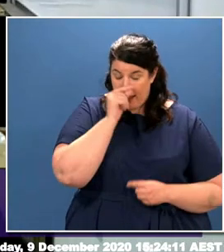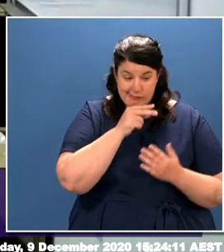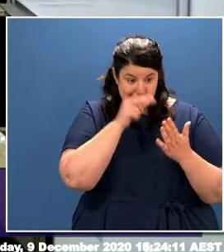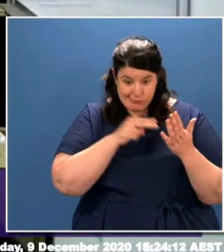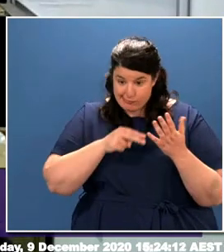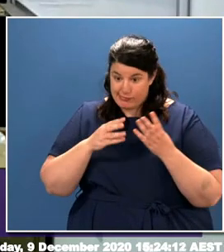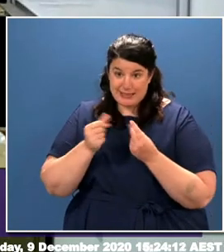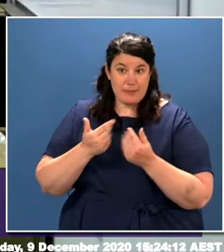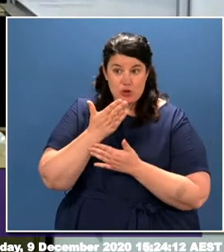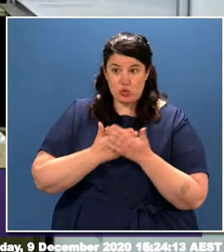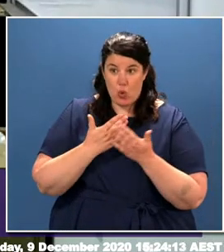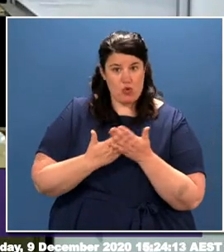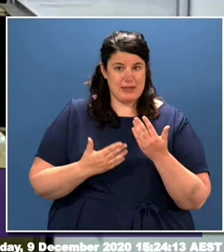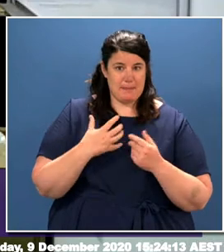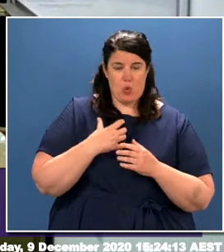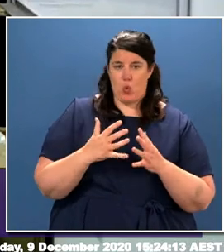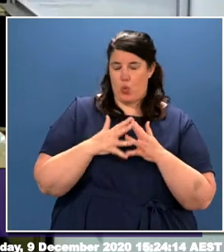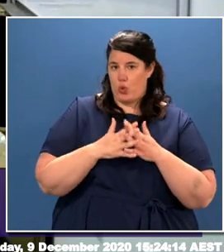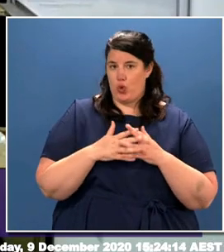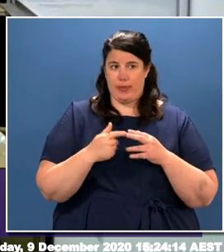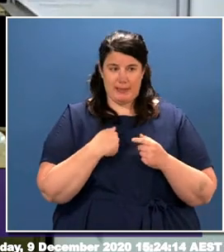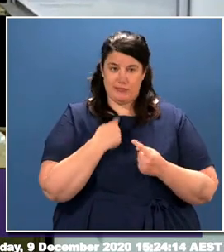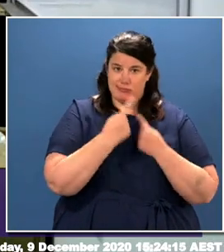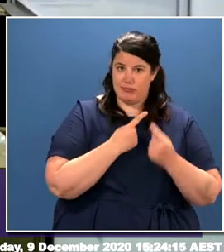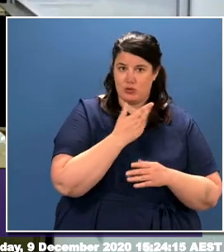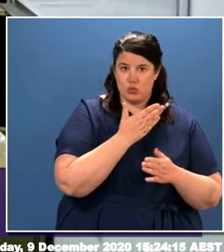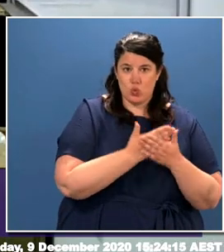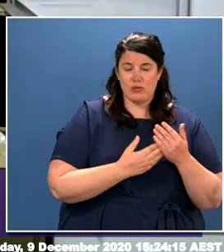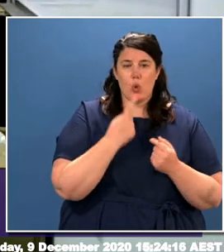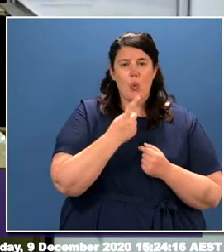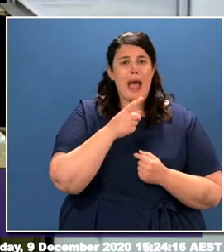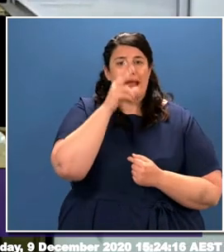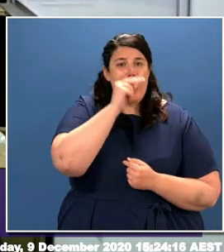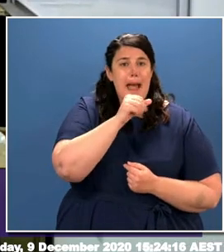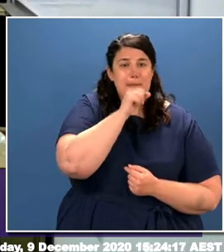I think that's more powerful than me talking about it. But just an example of the packing, this was one of the young men who is talking to us,